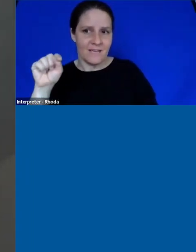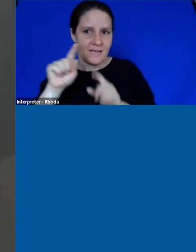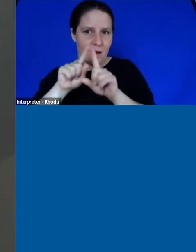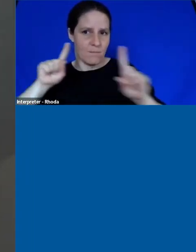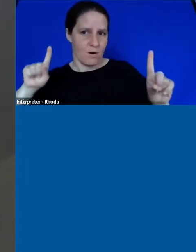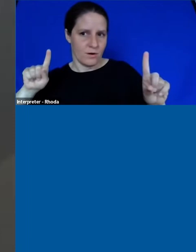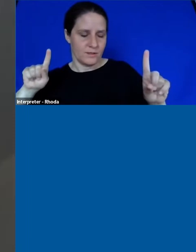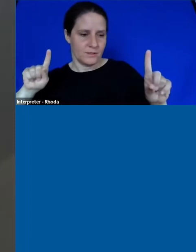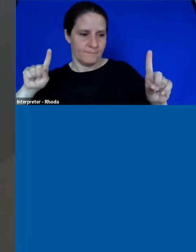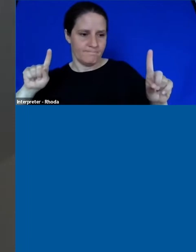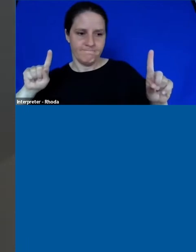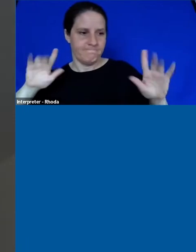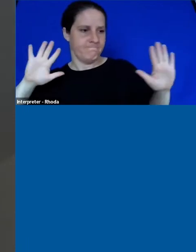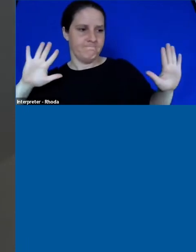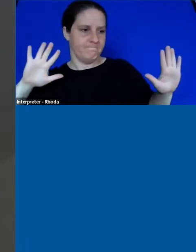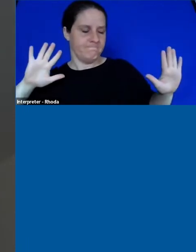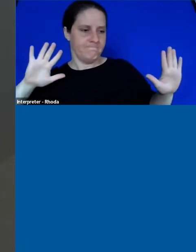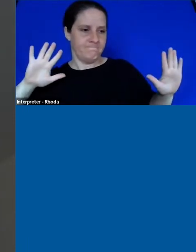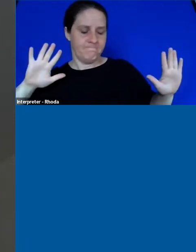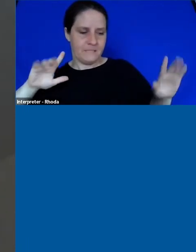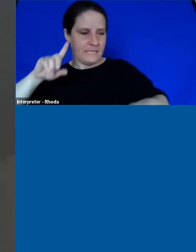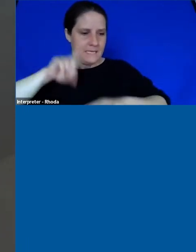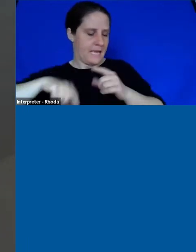And they would not even think about how to do that. So they sent her home.